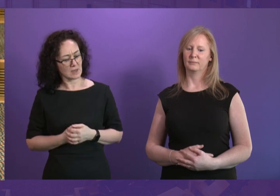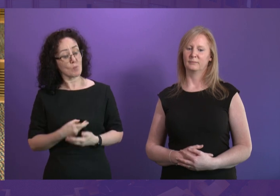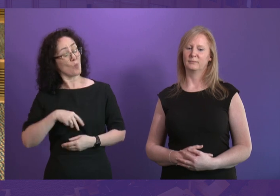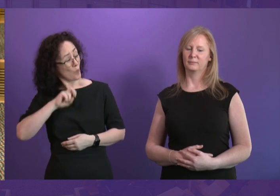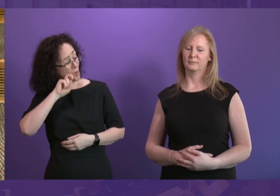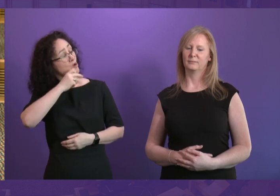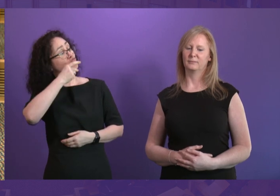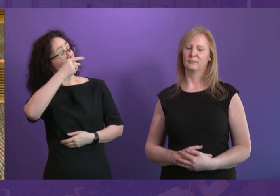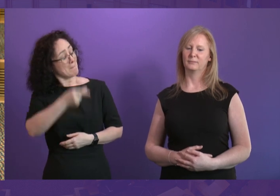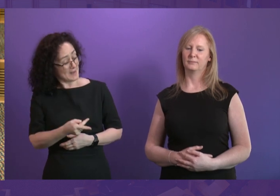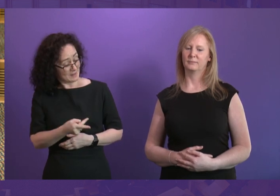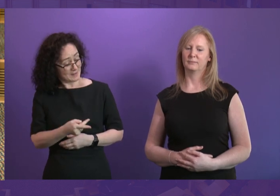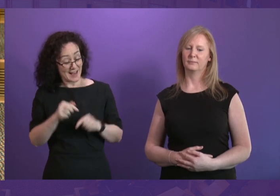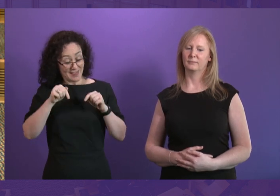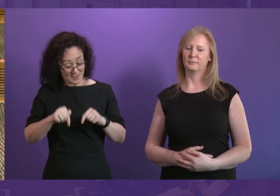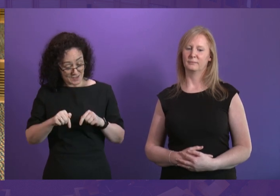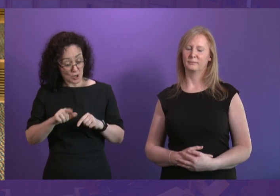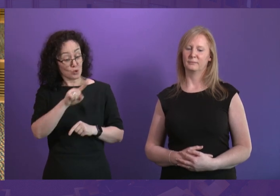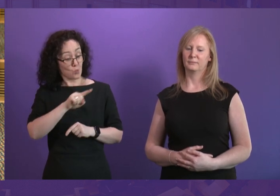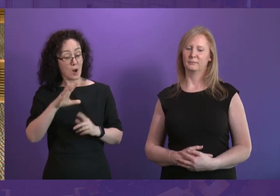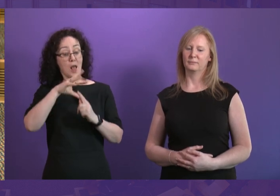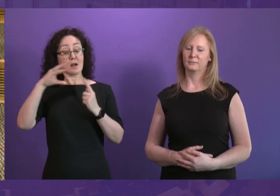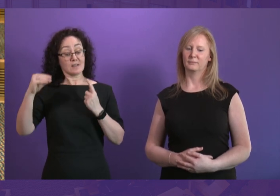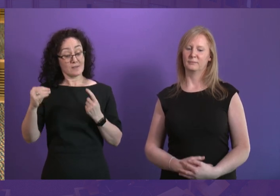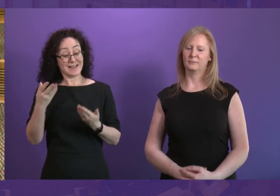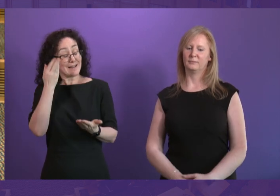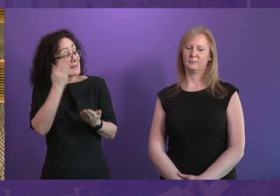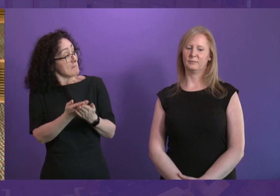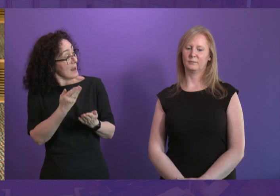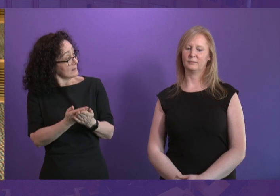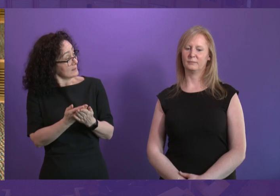that Tories have demanded and exactly the power that the United Kingdom Tory Government